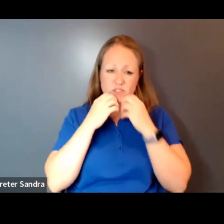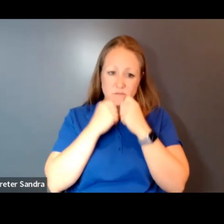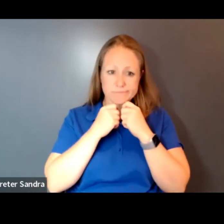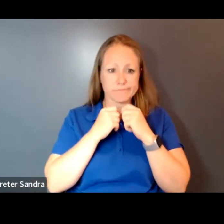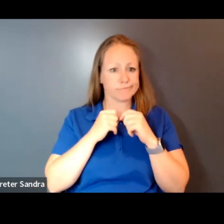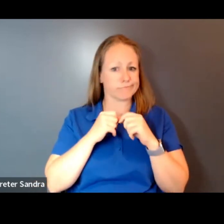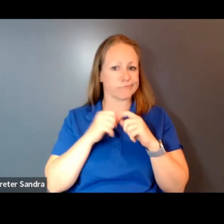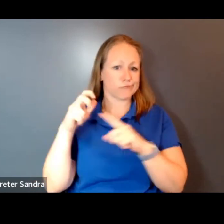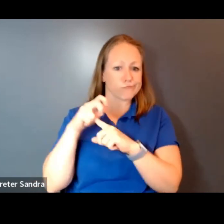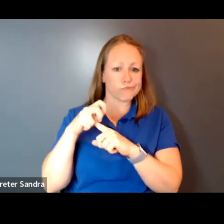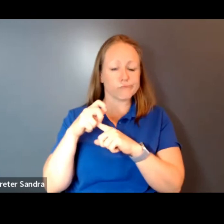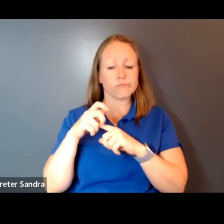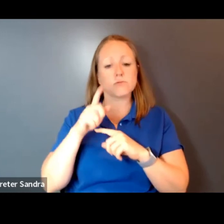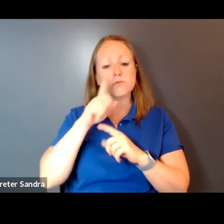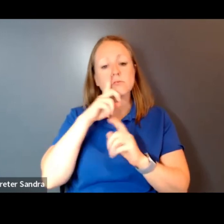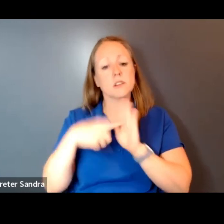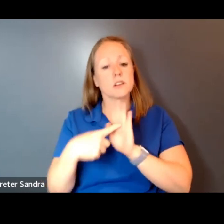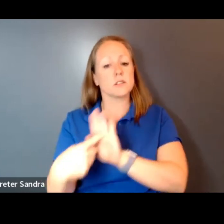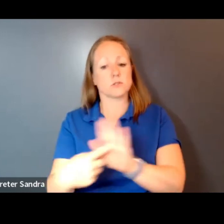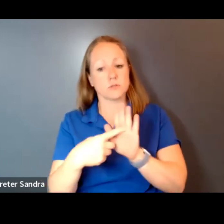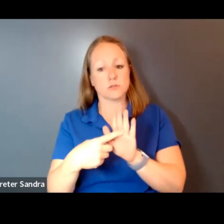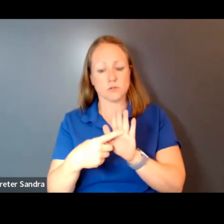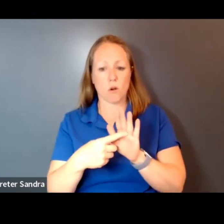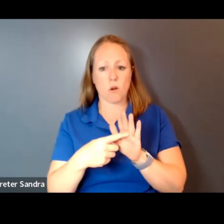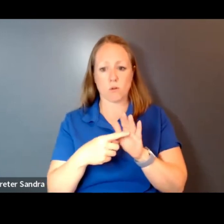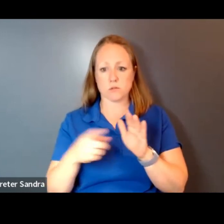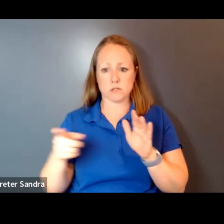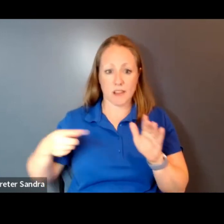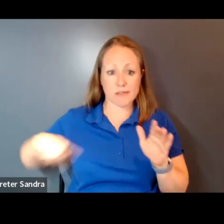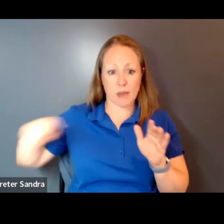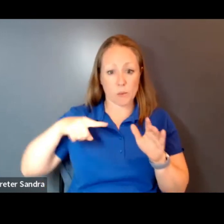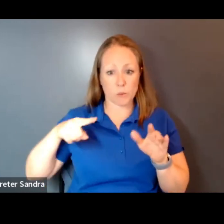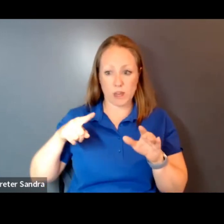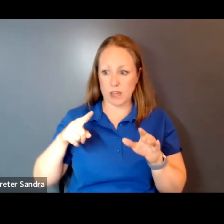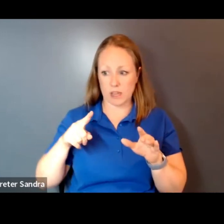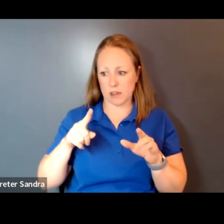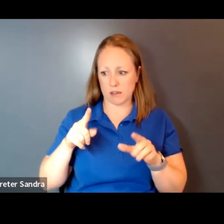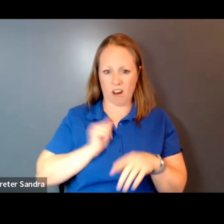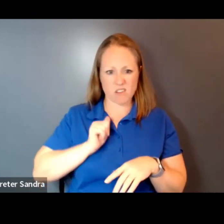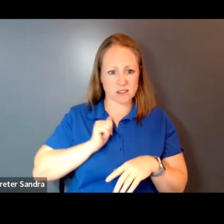it just illustrates how different we are as people that are self directing, as well as